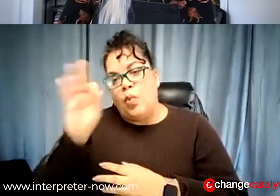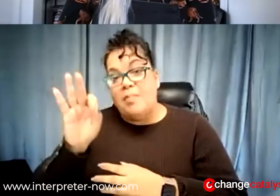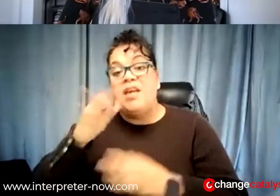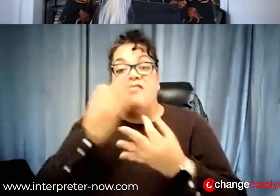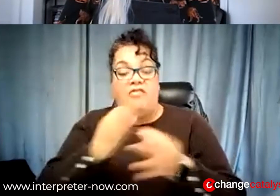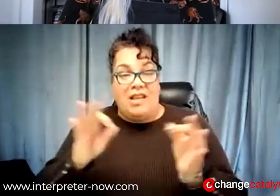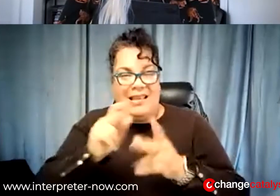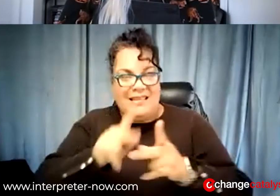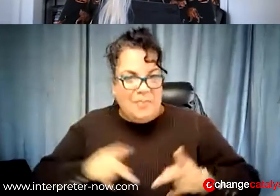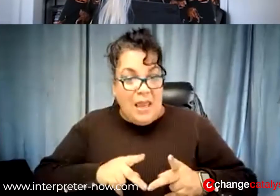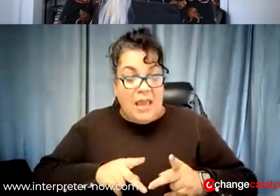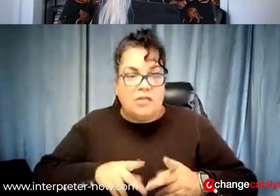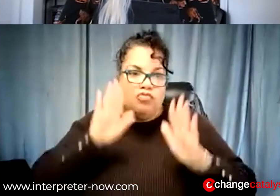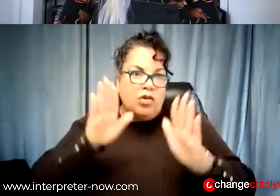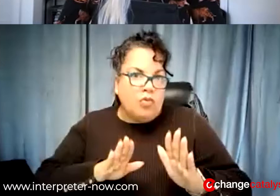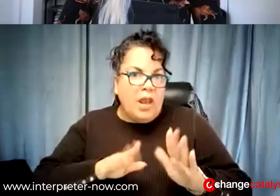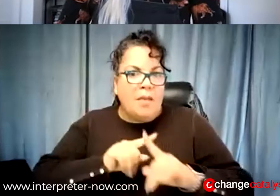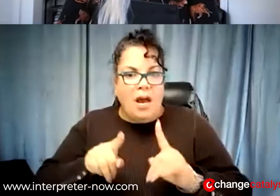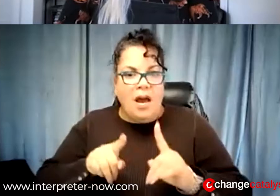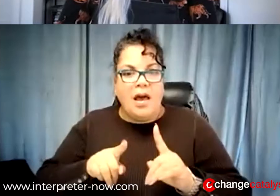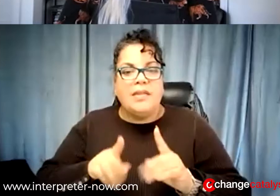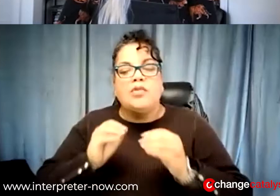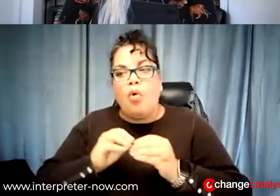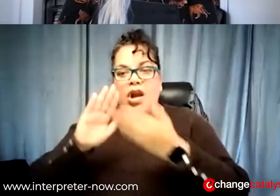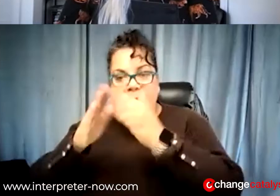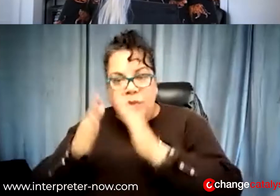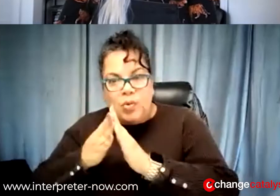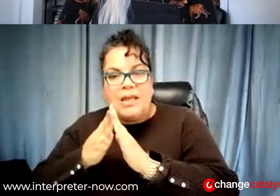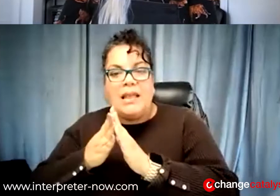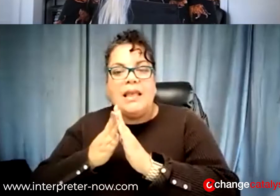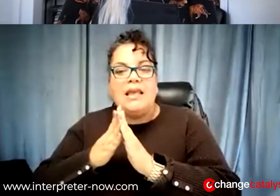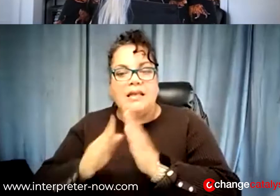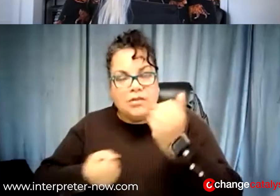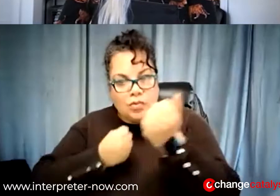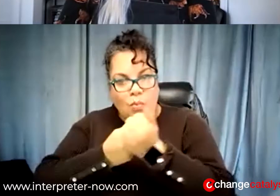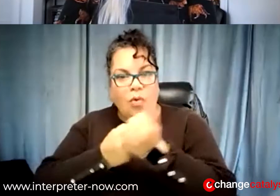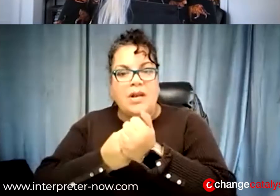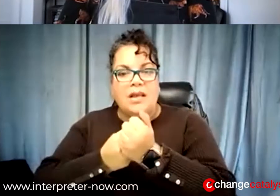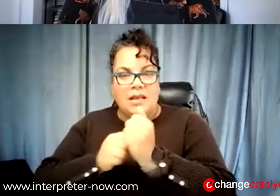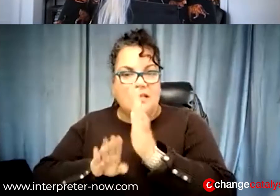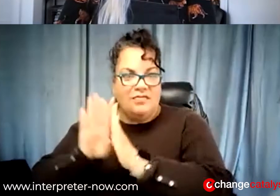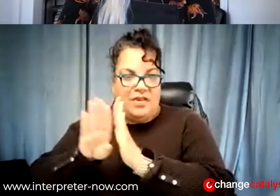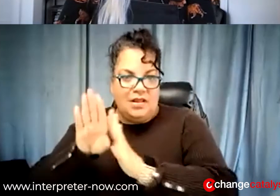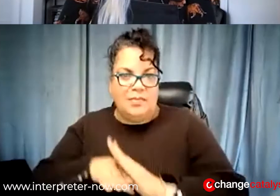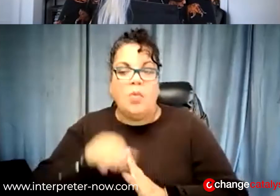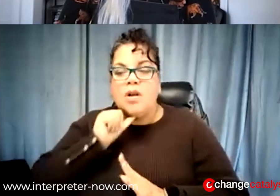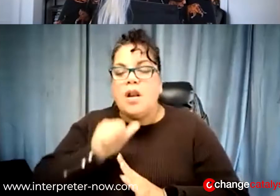that, but inherently, it's really that it's like more community-based. I think in a lot of ways, even though we're not building on the blockchain right now,